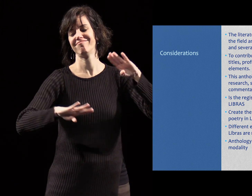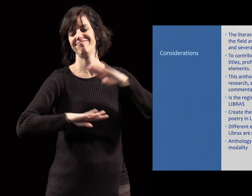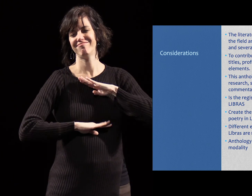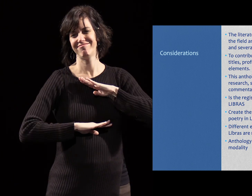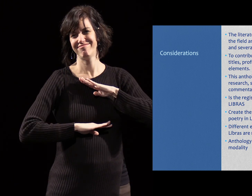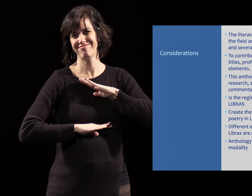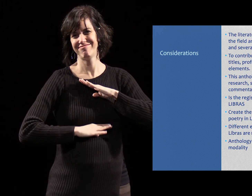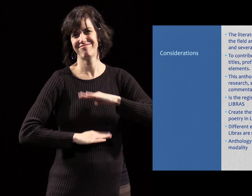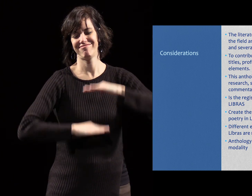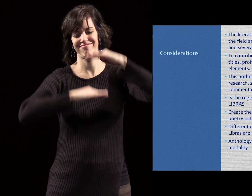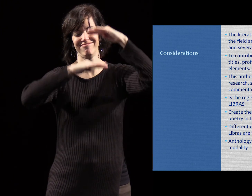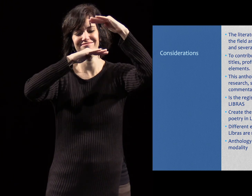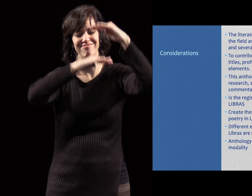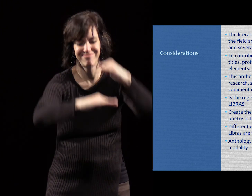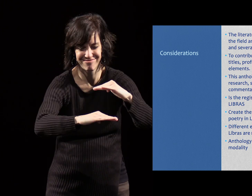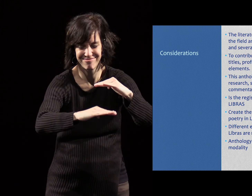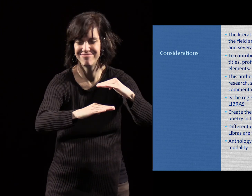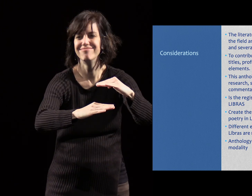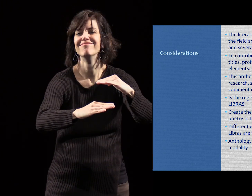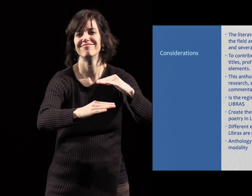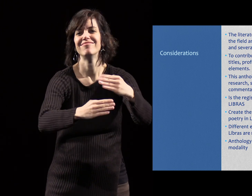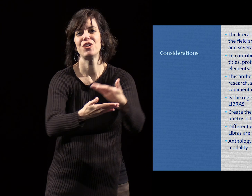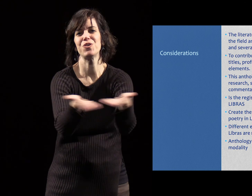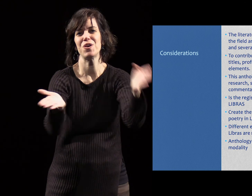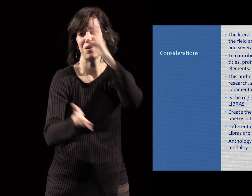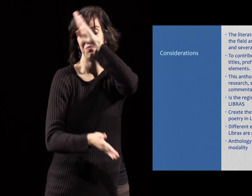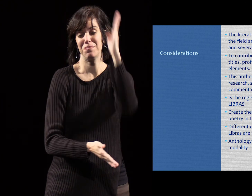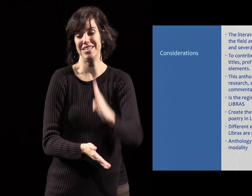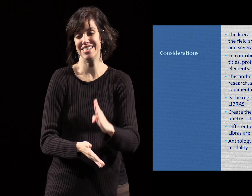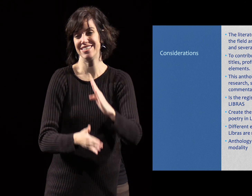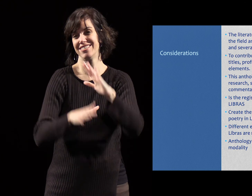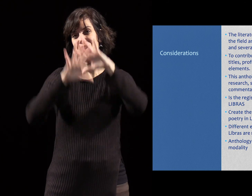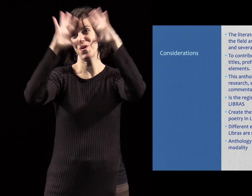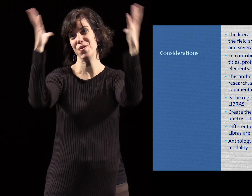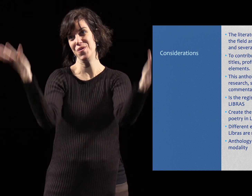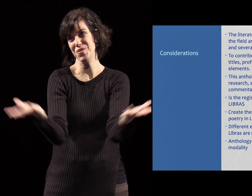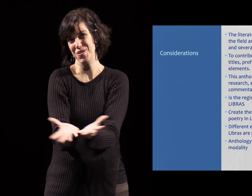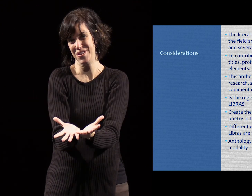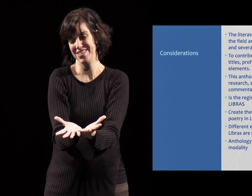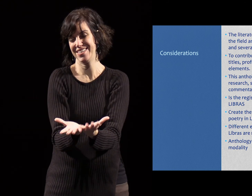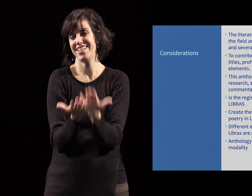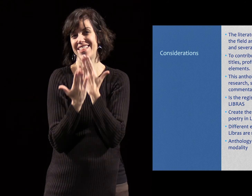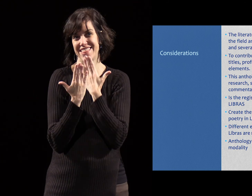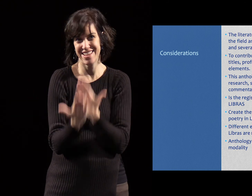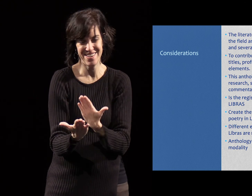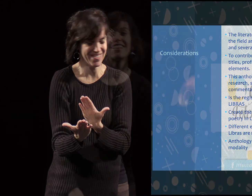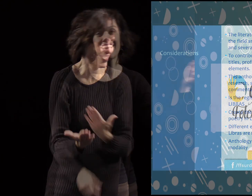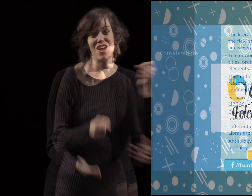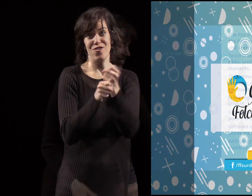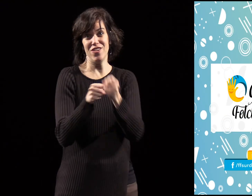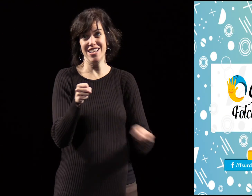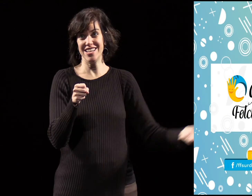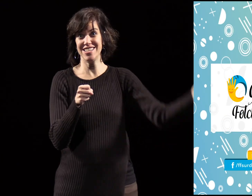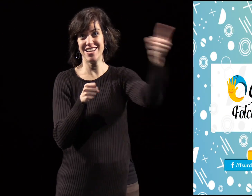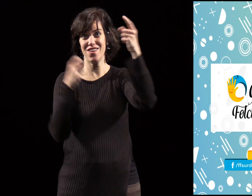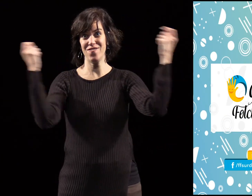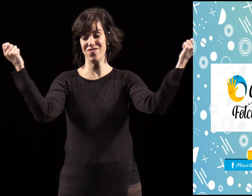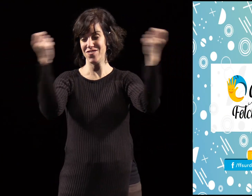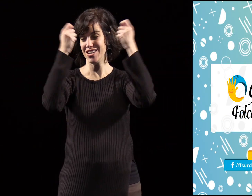And these are my hopes for not only Brazil but for all of the world. Thank you.